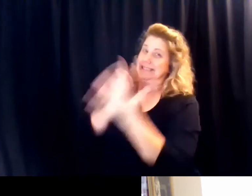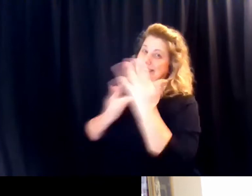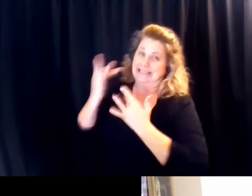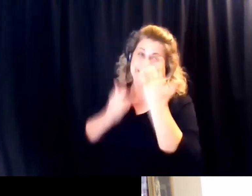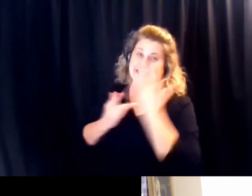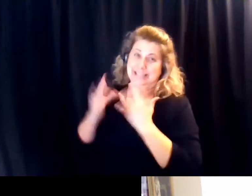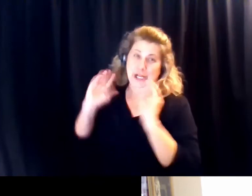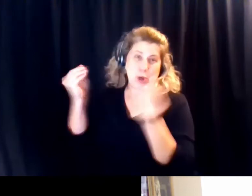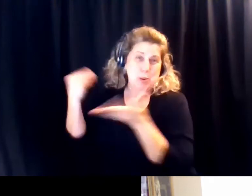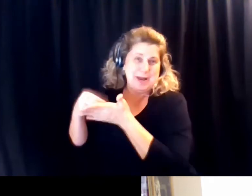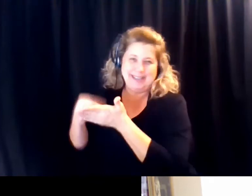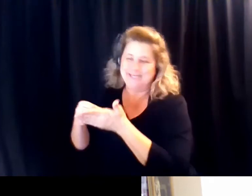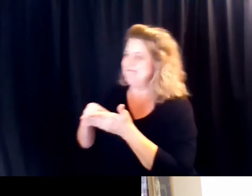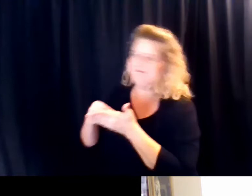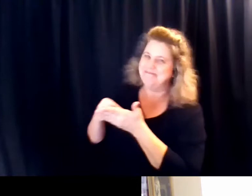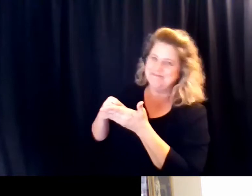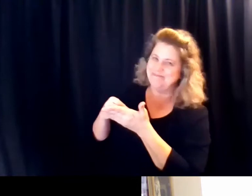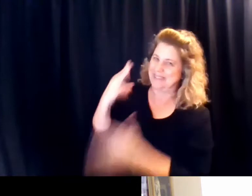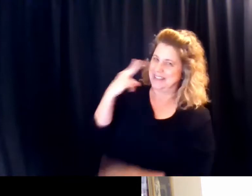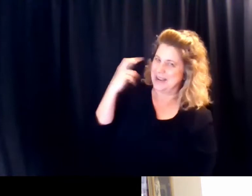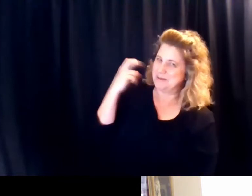Judith Heumann: Well, I mean, Judith Heumann: You have an example.